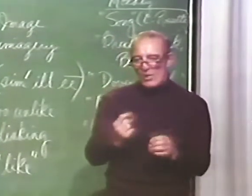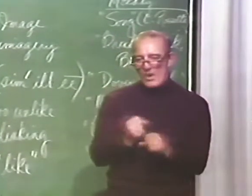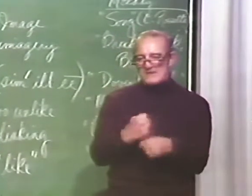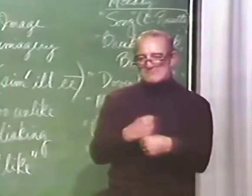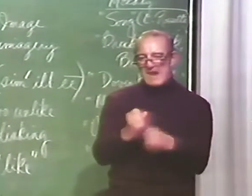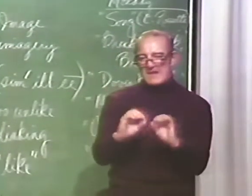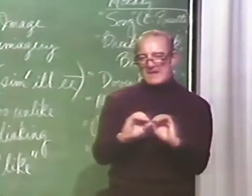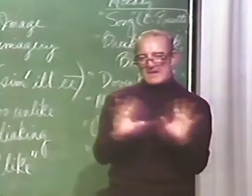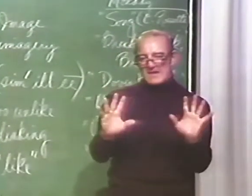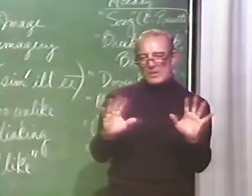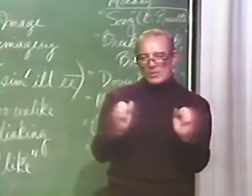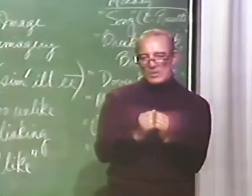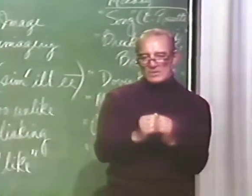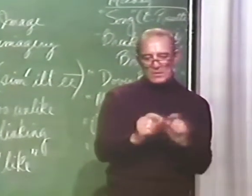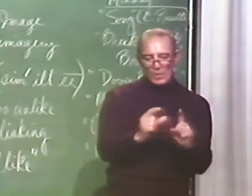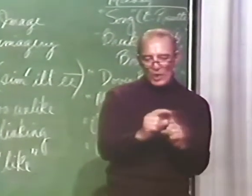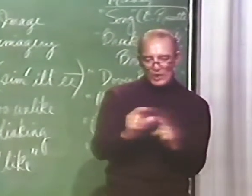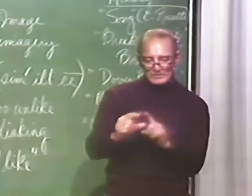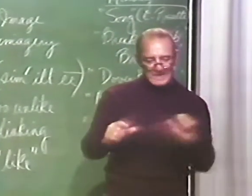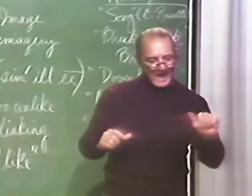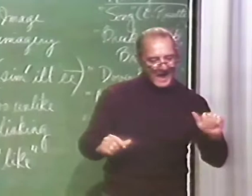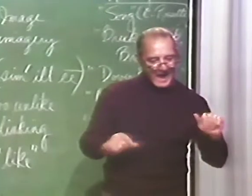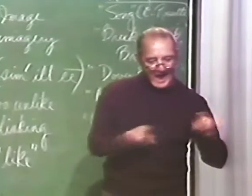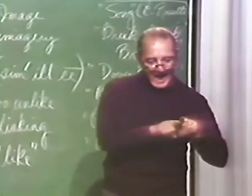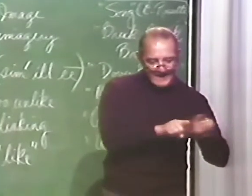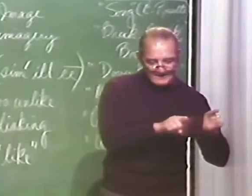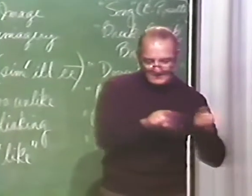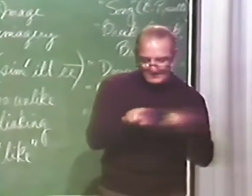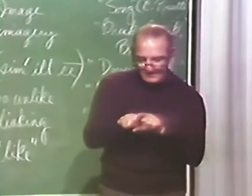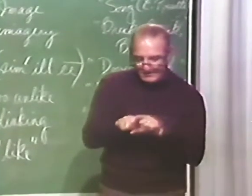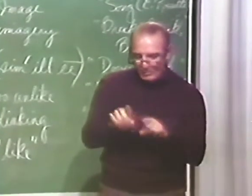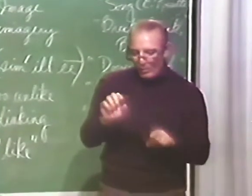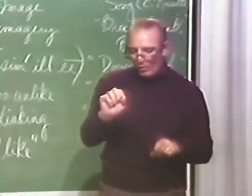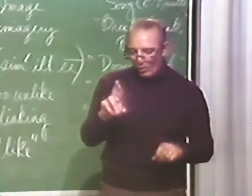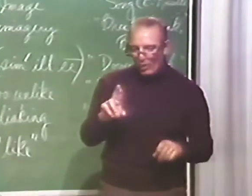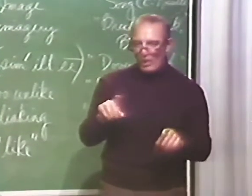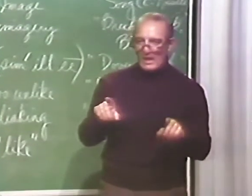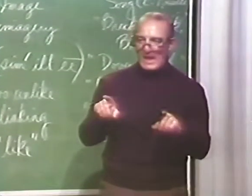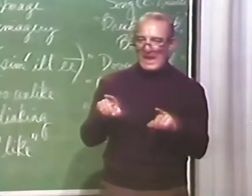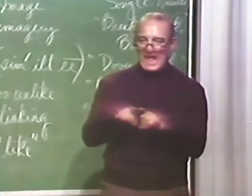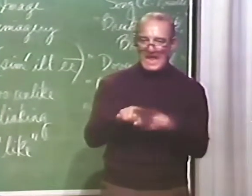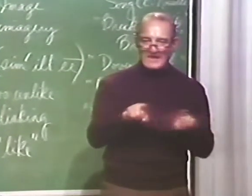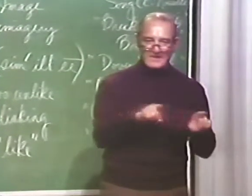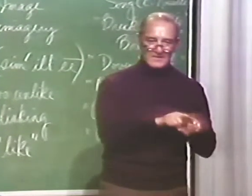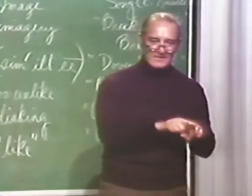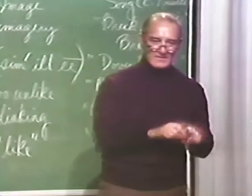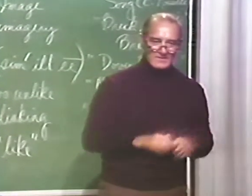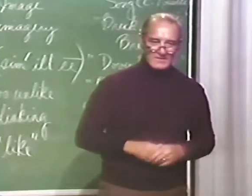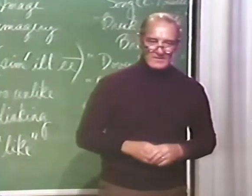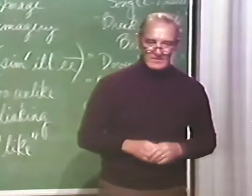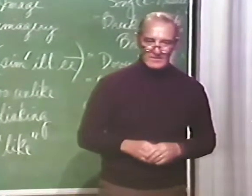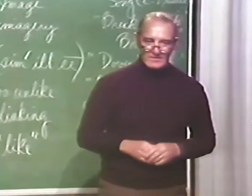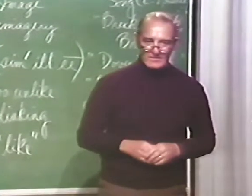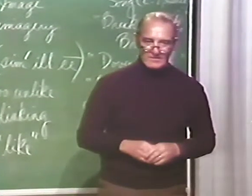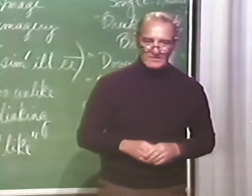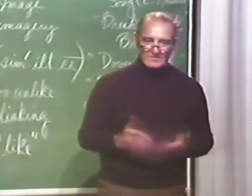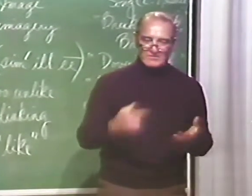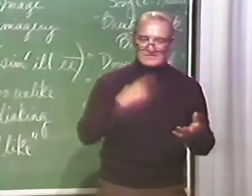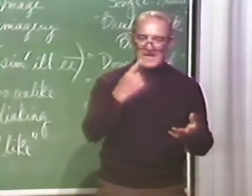AND THAT IS ALWAYS MADE CLEAR WITH THE WORDS "AS" OR "LIKE."